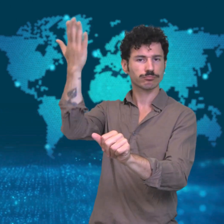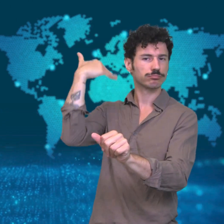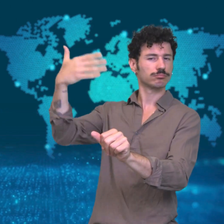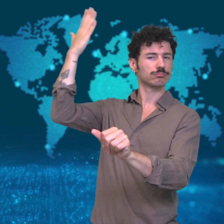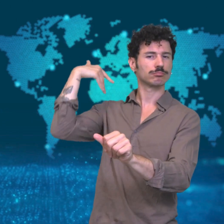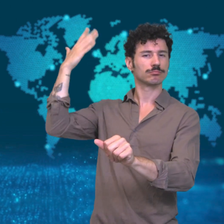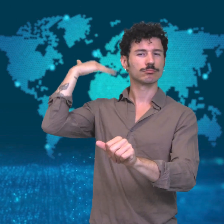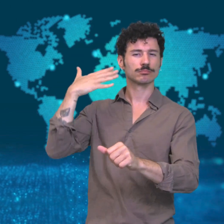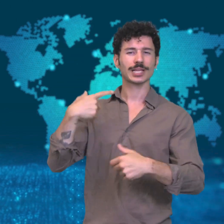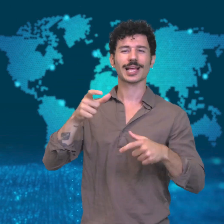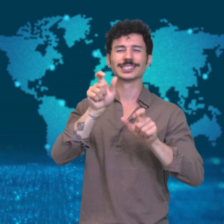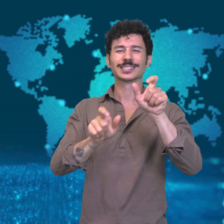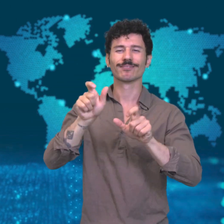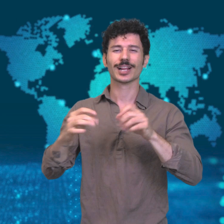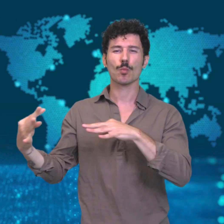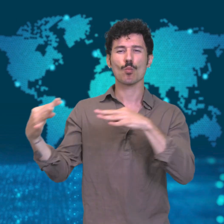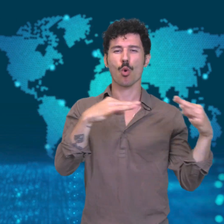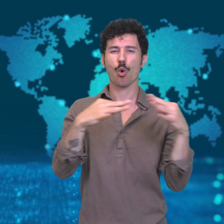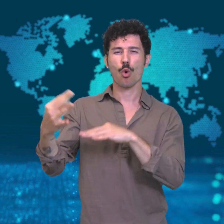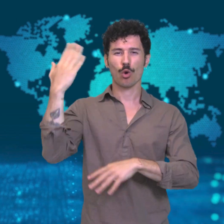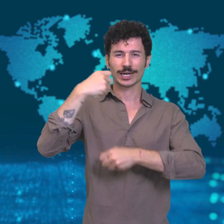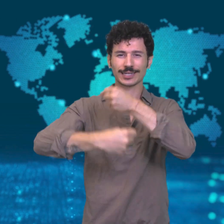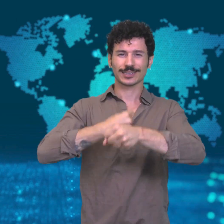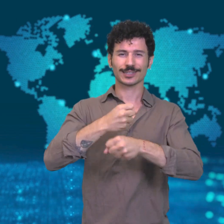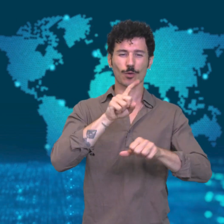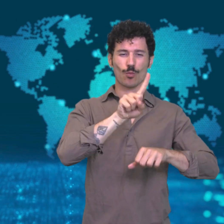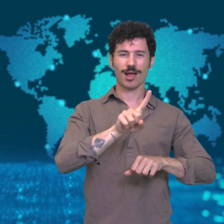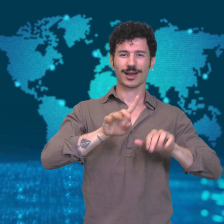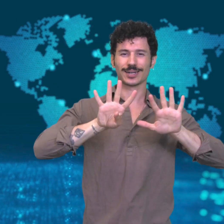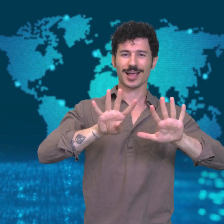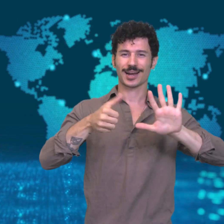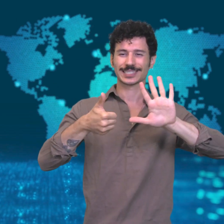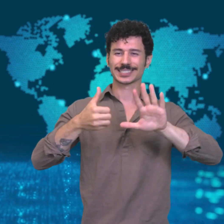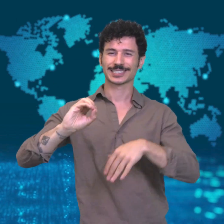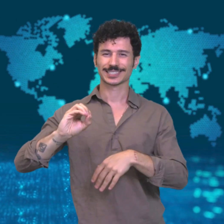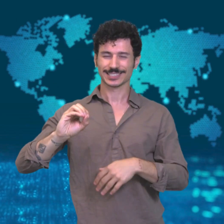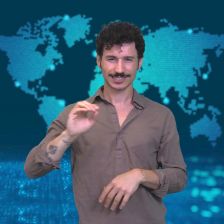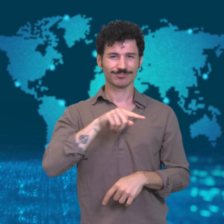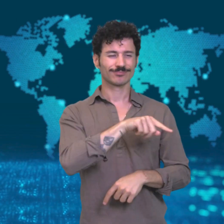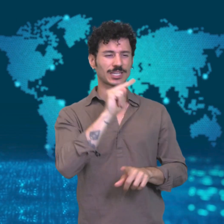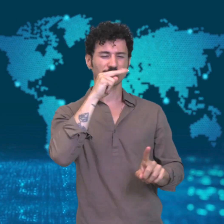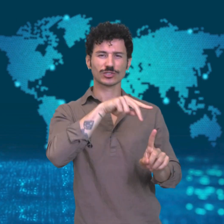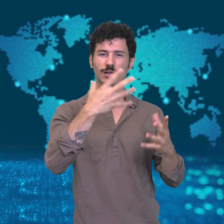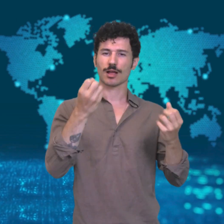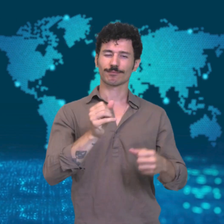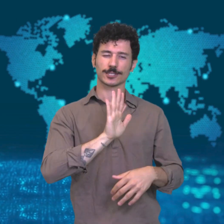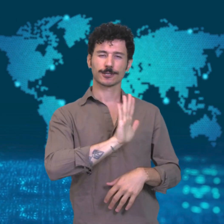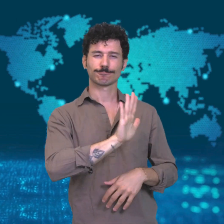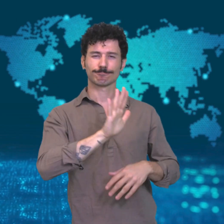the country’s shrines during a civil war in the late 1960s.